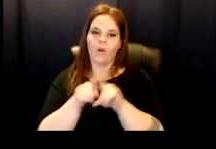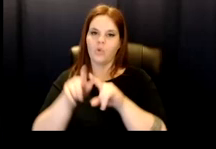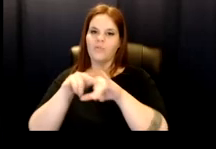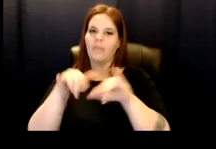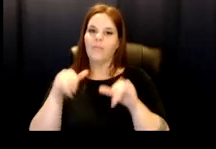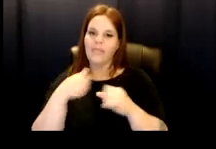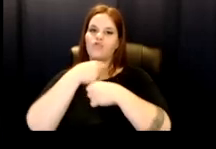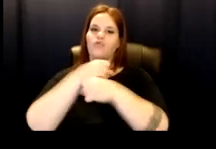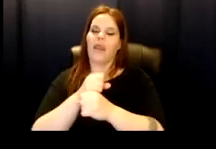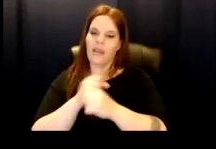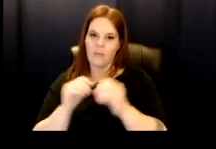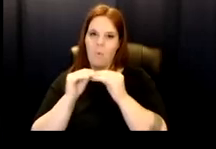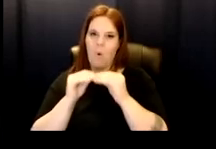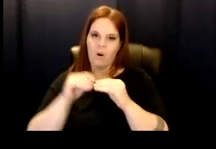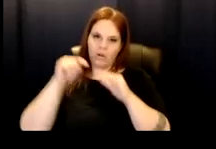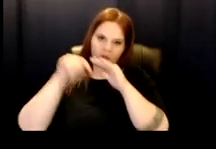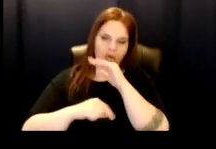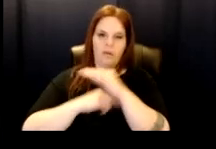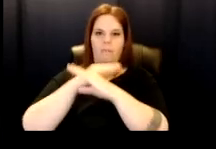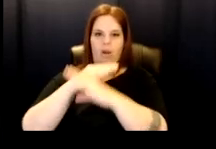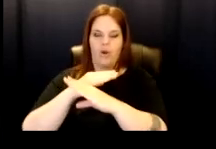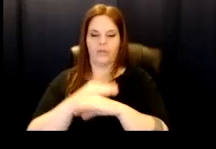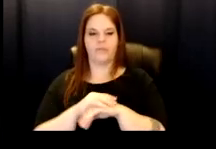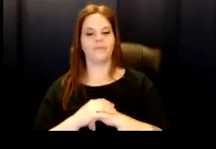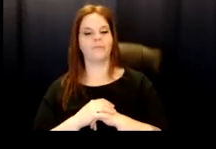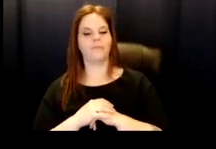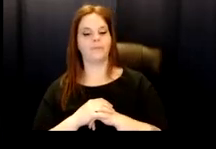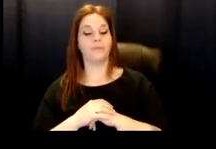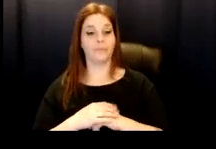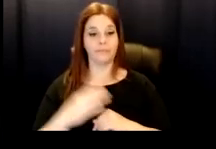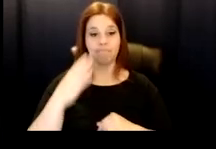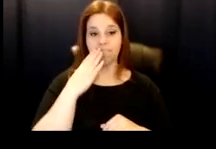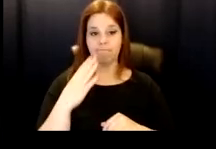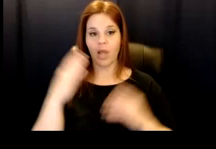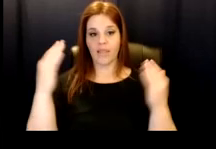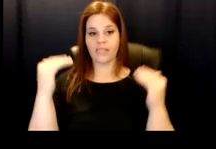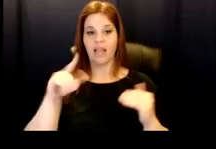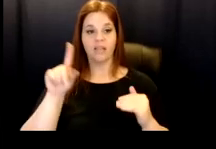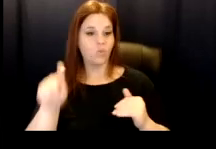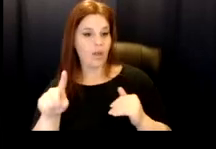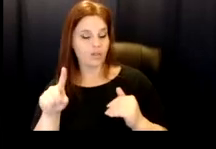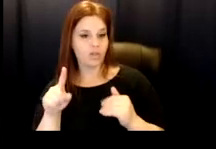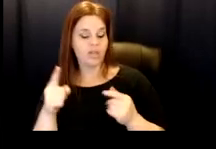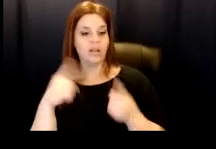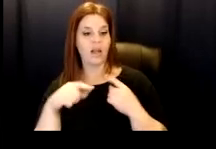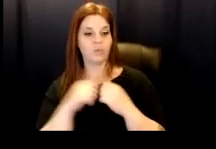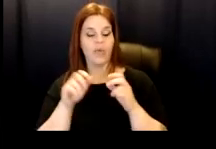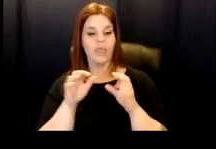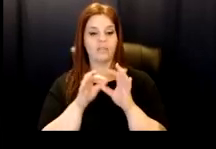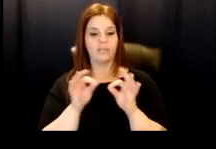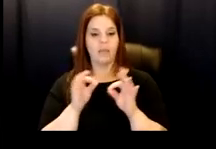Thank you. This next question comes with a statement beforehand, it's short. I feel